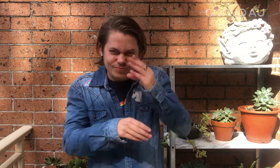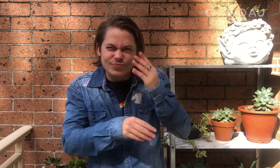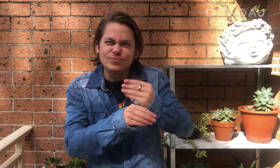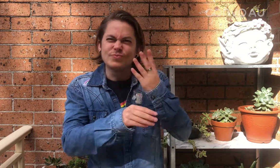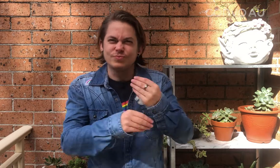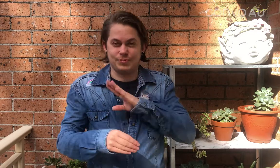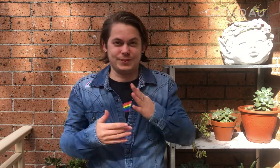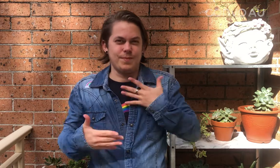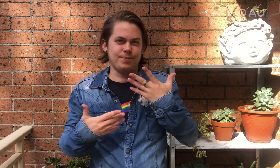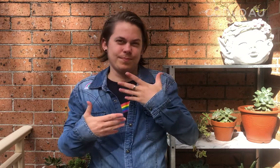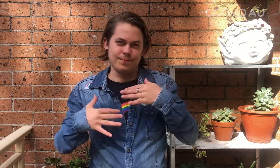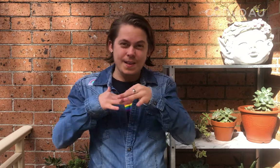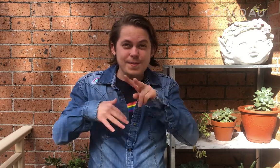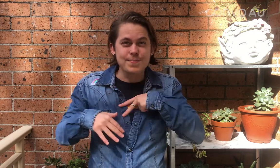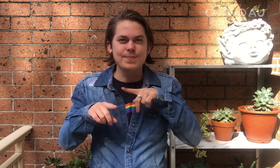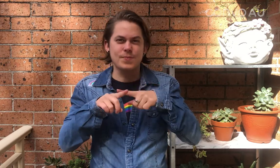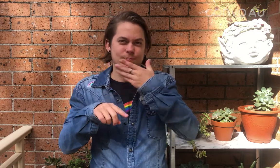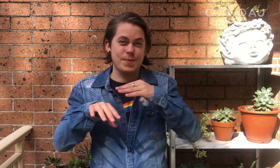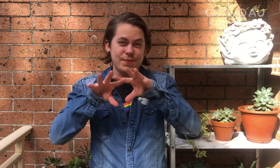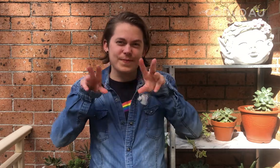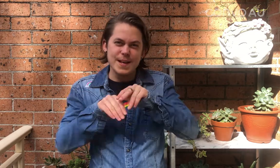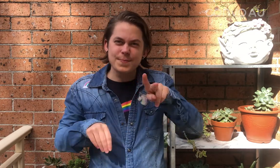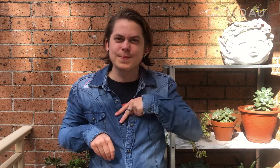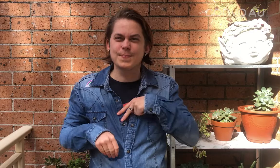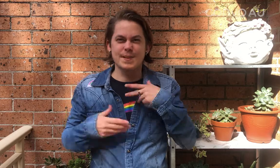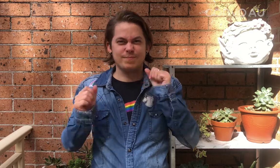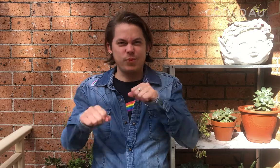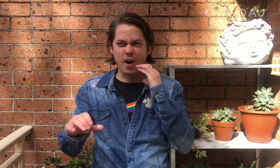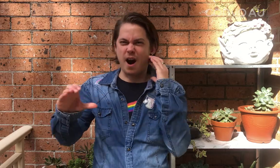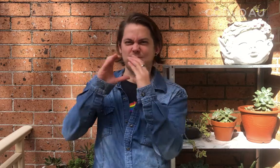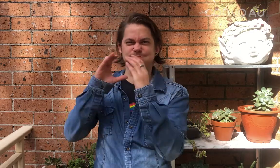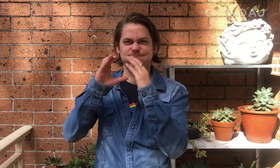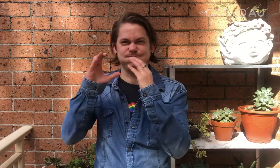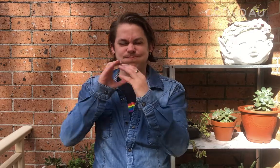I have also learned Auslan from my wife and her family so I can communicate with them.